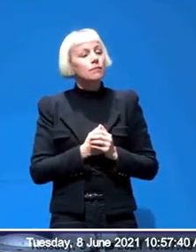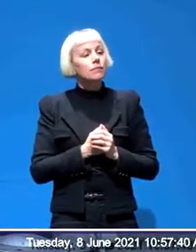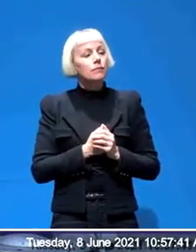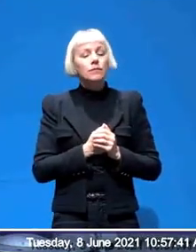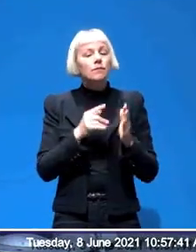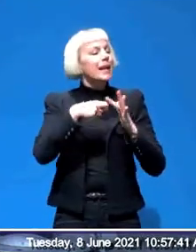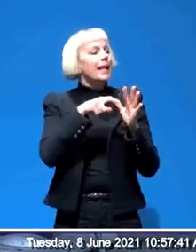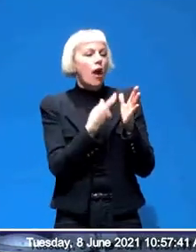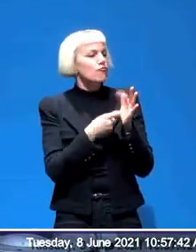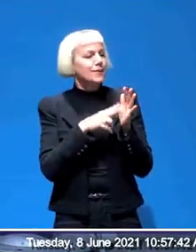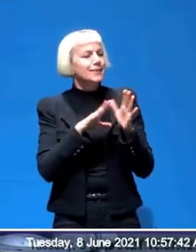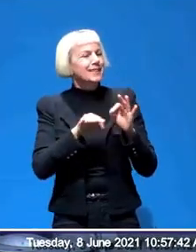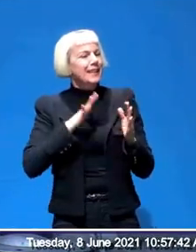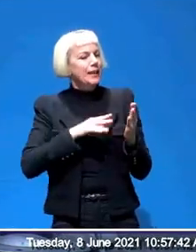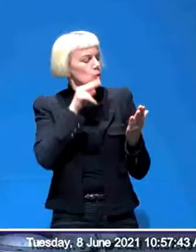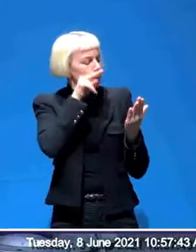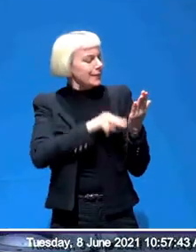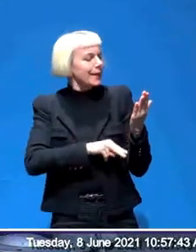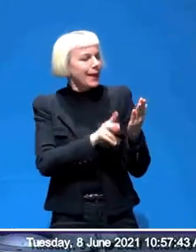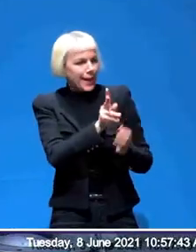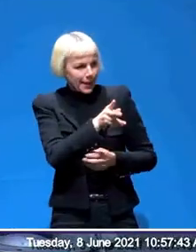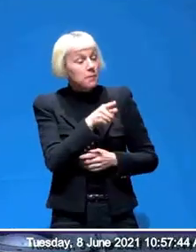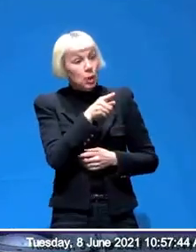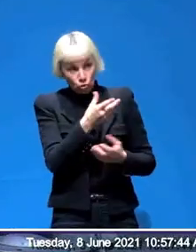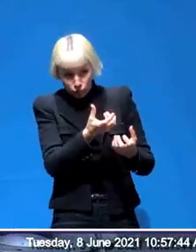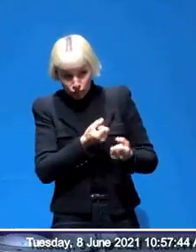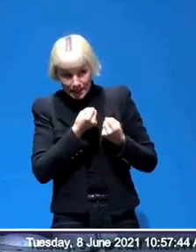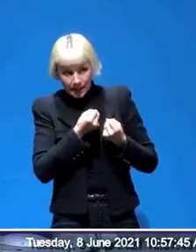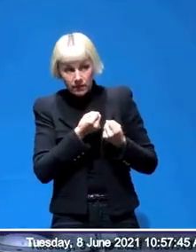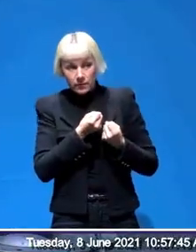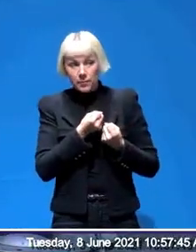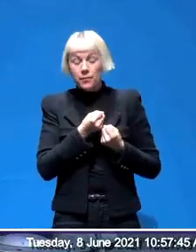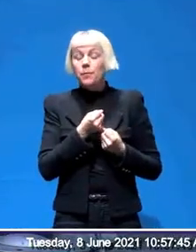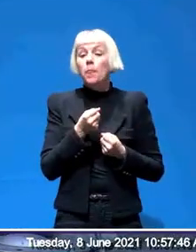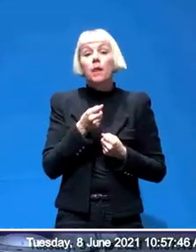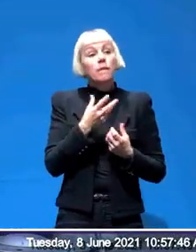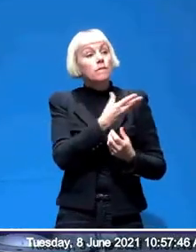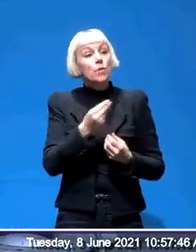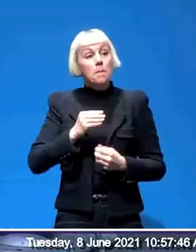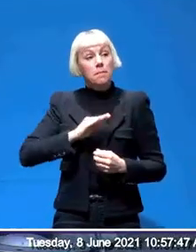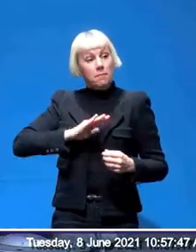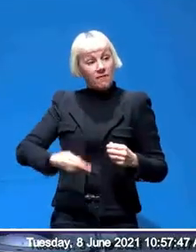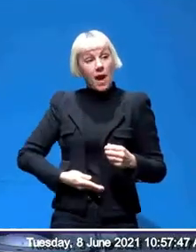But you received a copy of this from the staff at Windamere Park; is that right? Yes, that's correct.